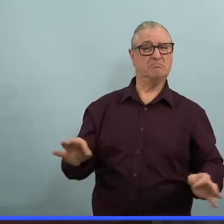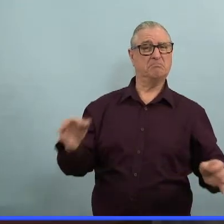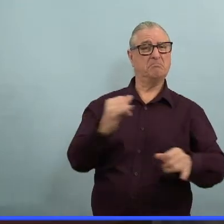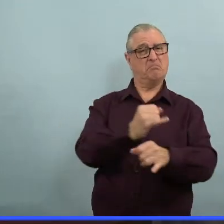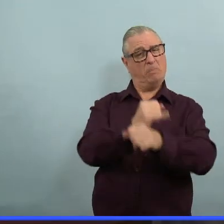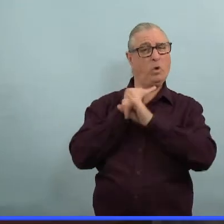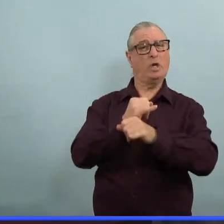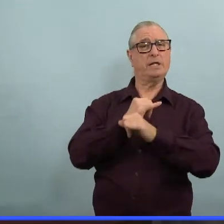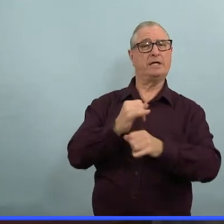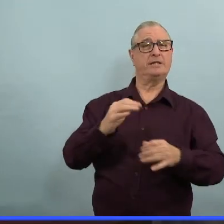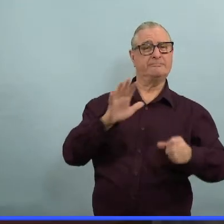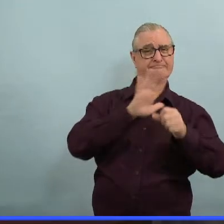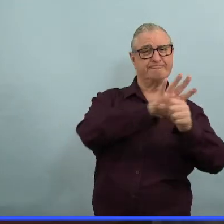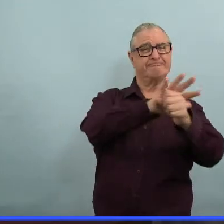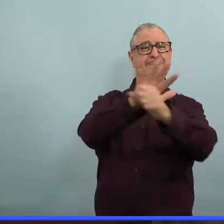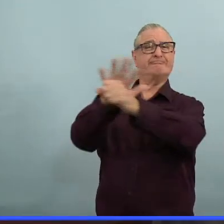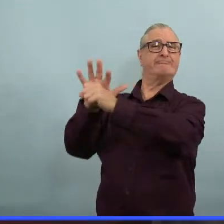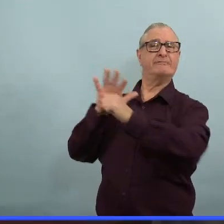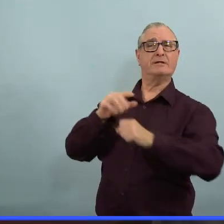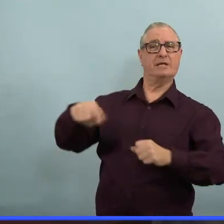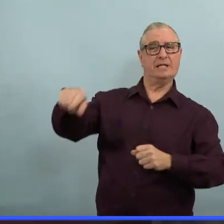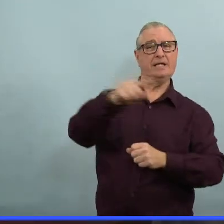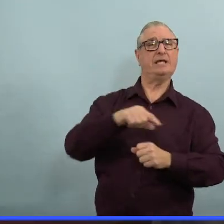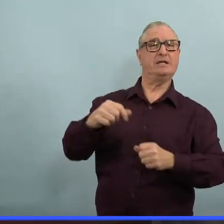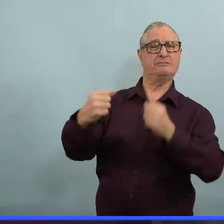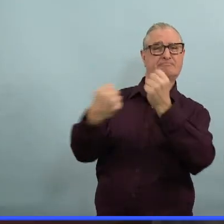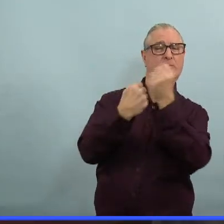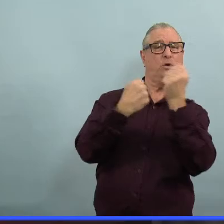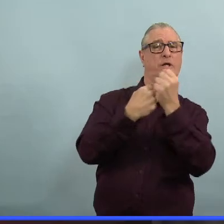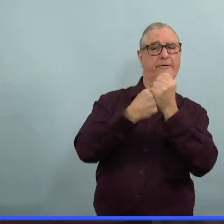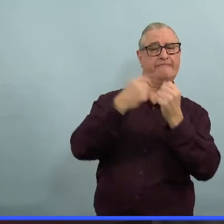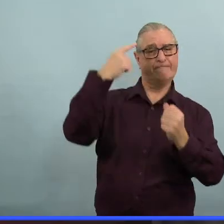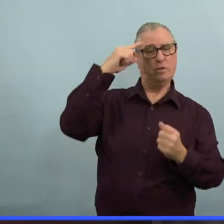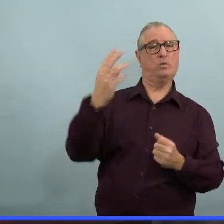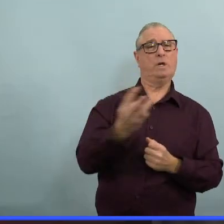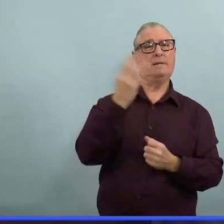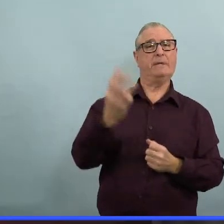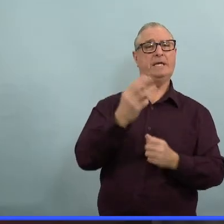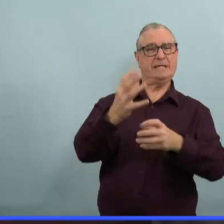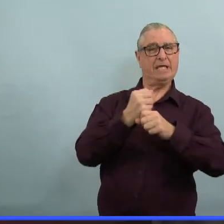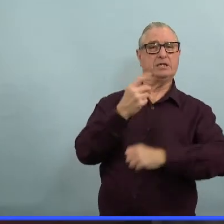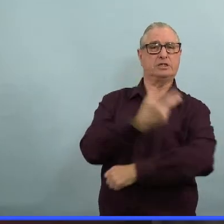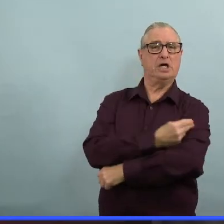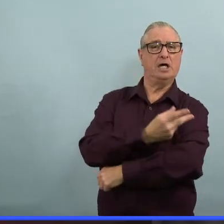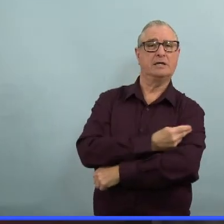ambassadors within government to ensure that that as many manitobans got vaccinated as possible